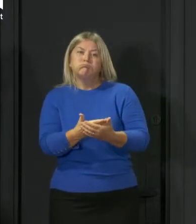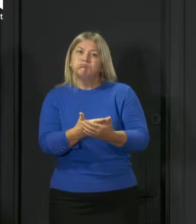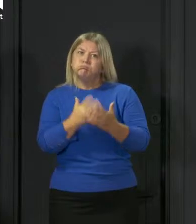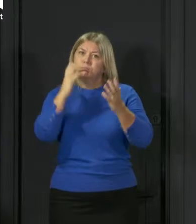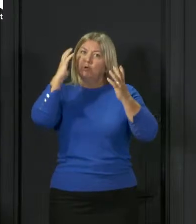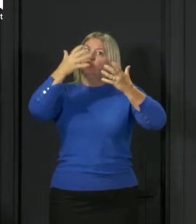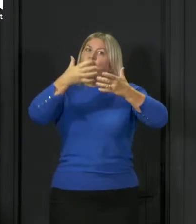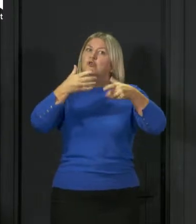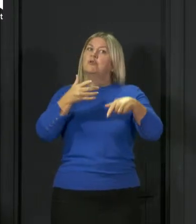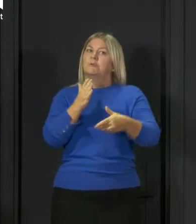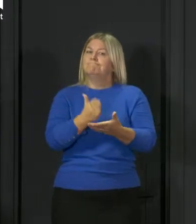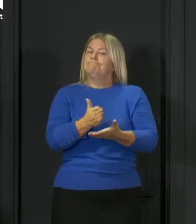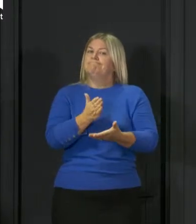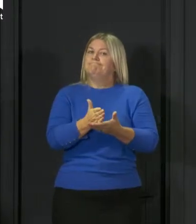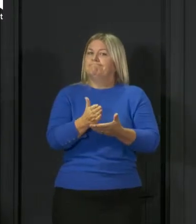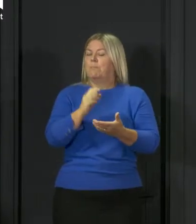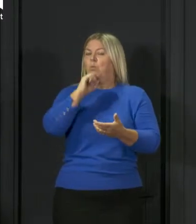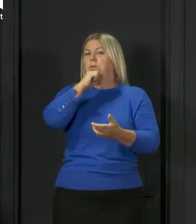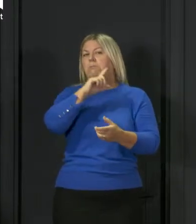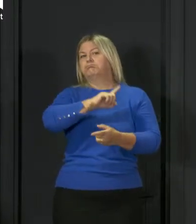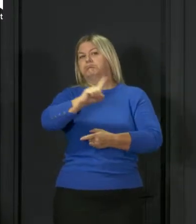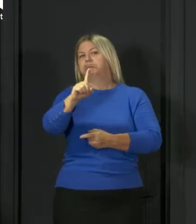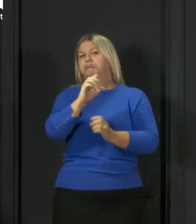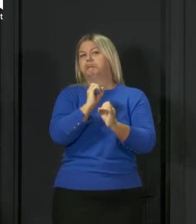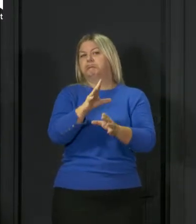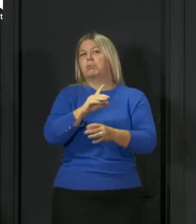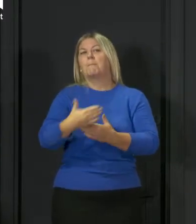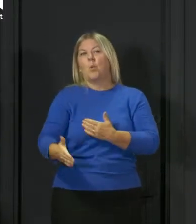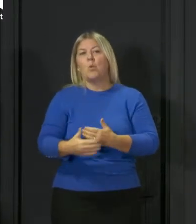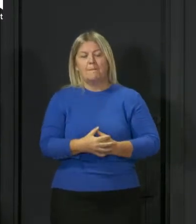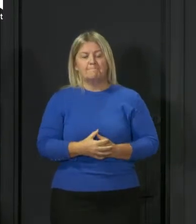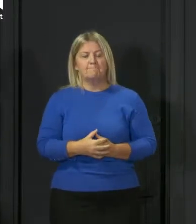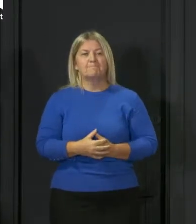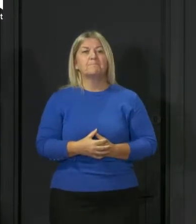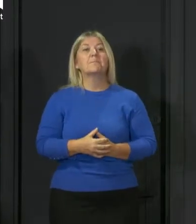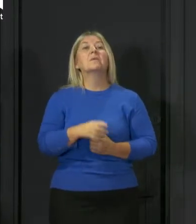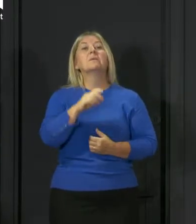say a little bit more about that shortly. I'll then hand over to the Health Secretary,